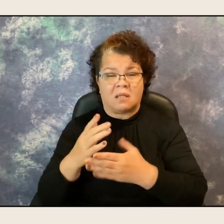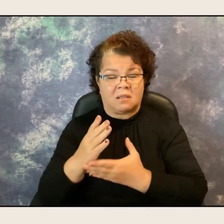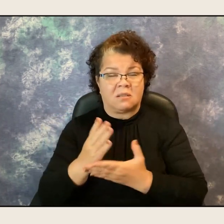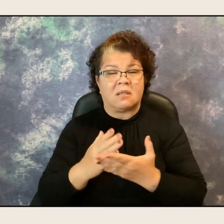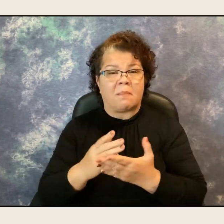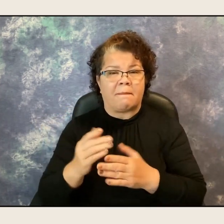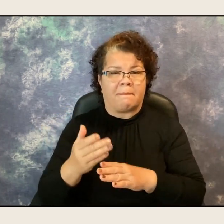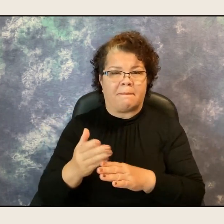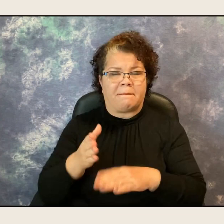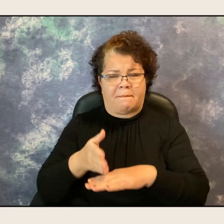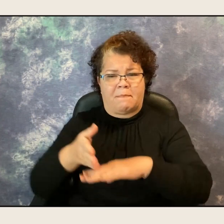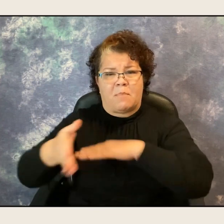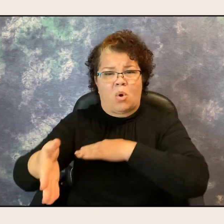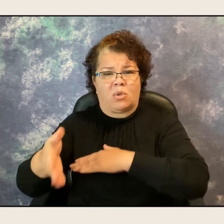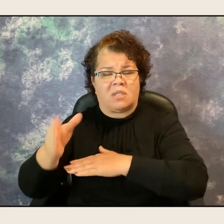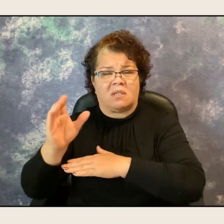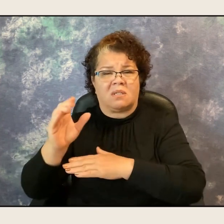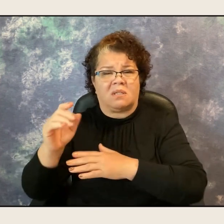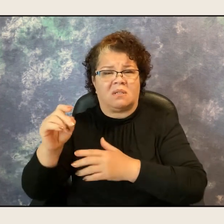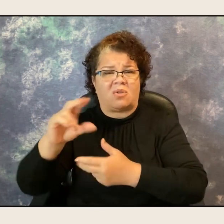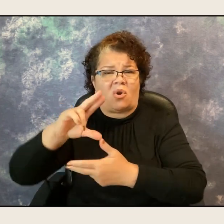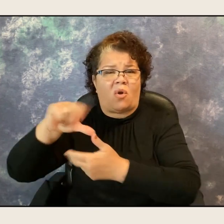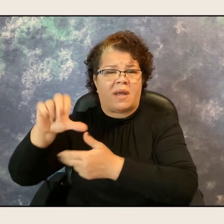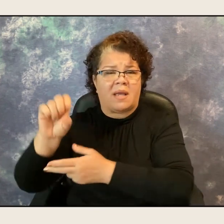chose collectively, communally